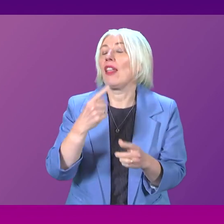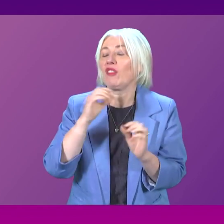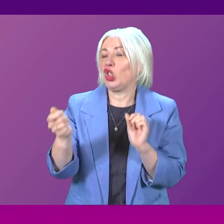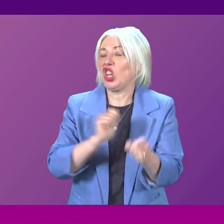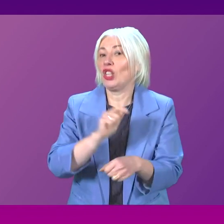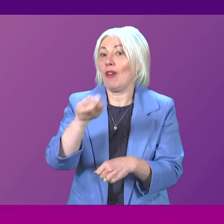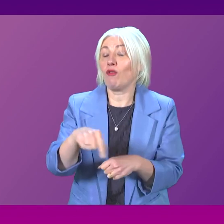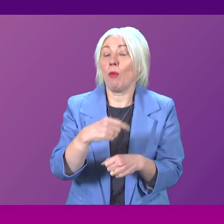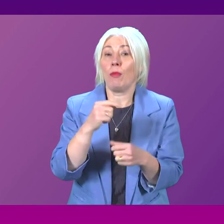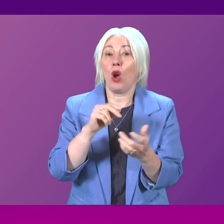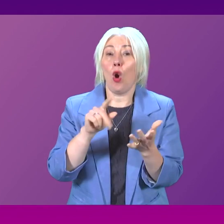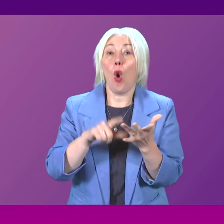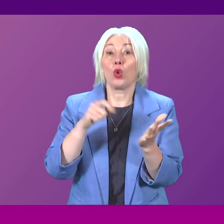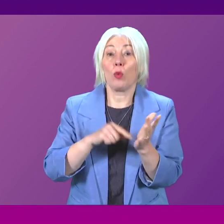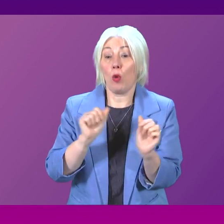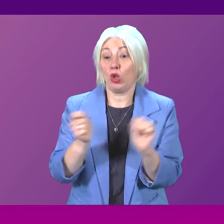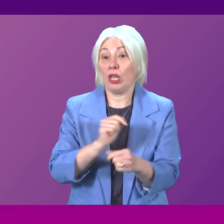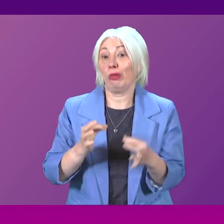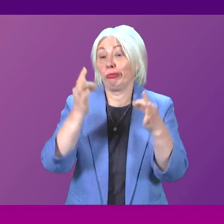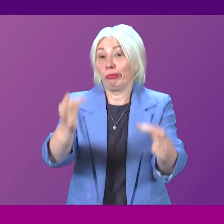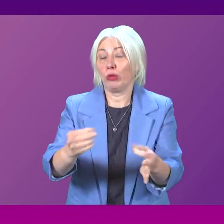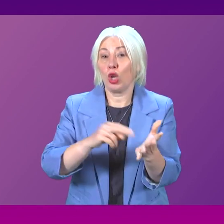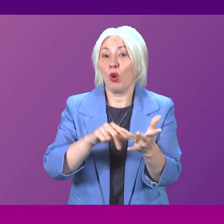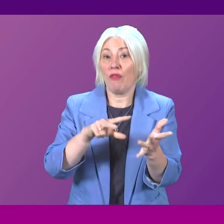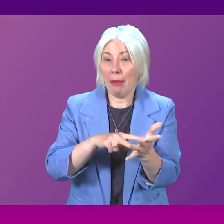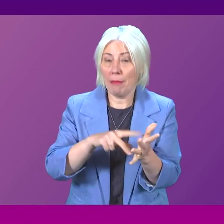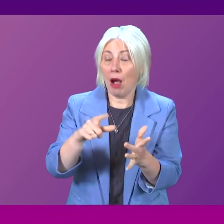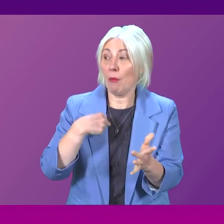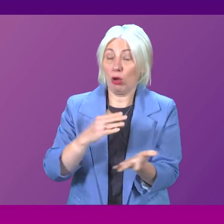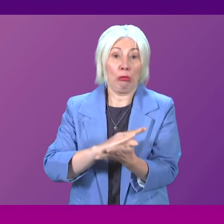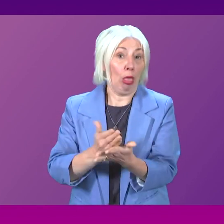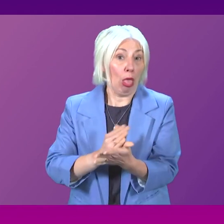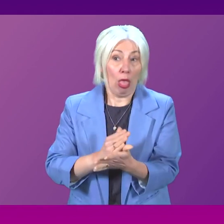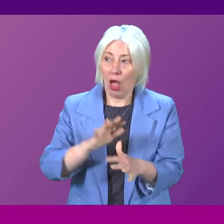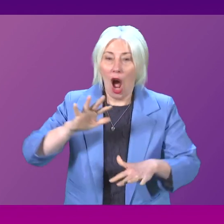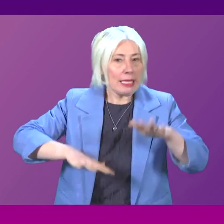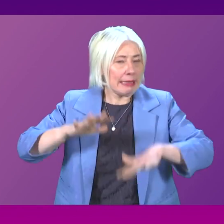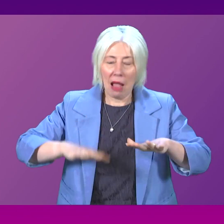In light of that unprecedented uncertainty and instability, it is prudent to review the